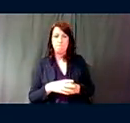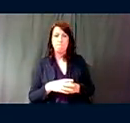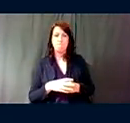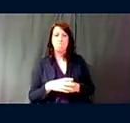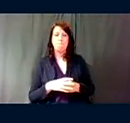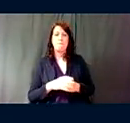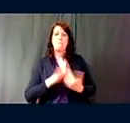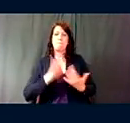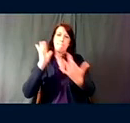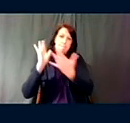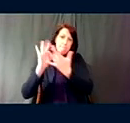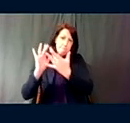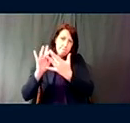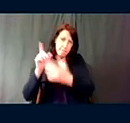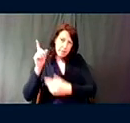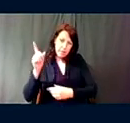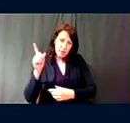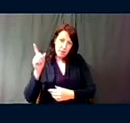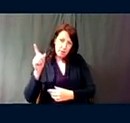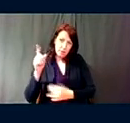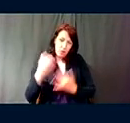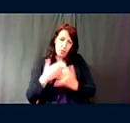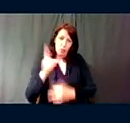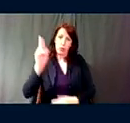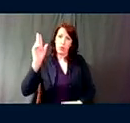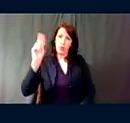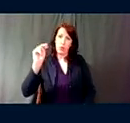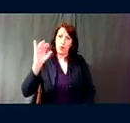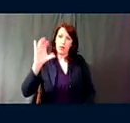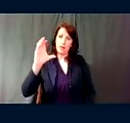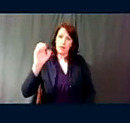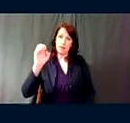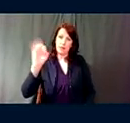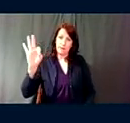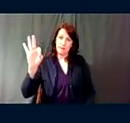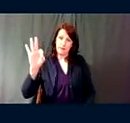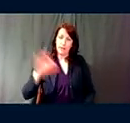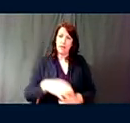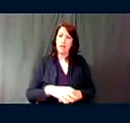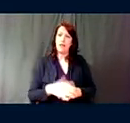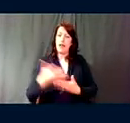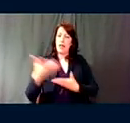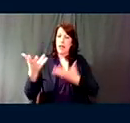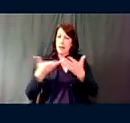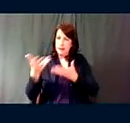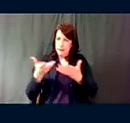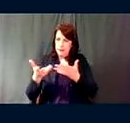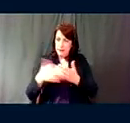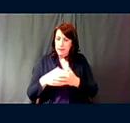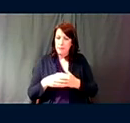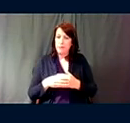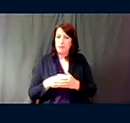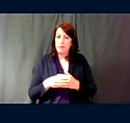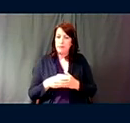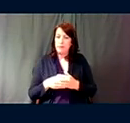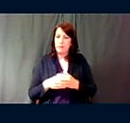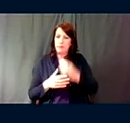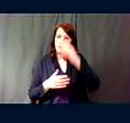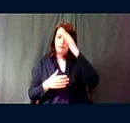AND THEY GOT -- WE GOT IN TOUCH WITH THEM, TO UNICEF ACTUALLY. AND THEN STARTED TALKING TO THEM.